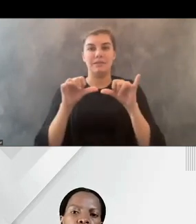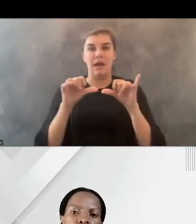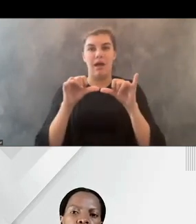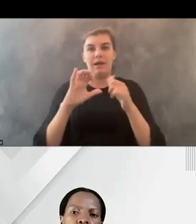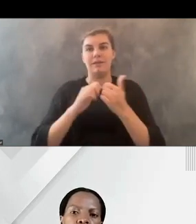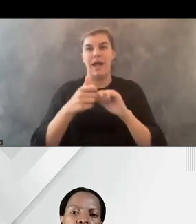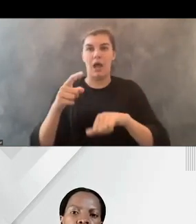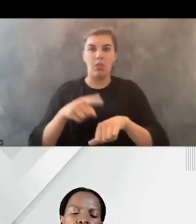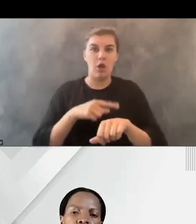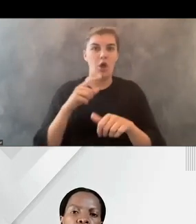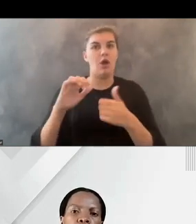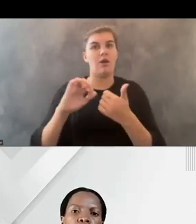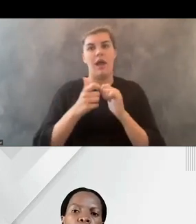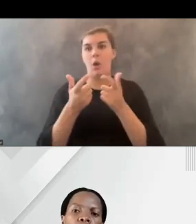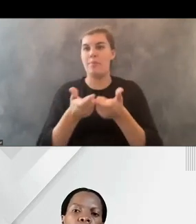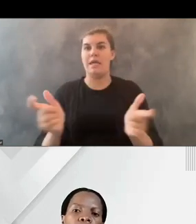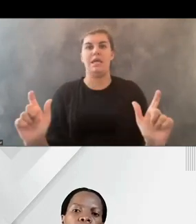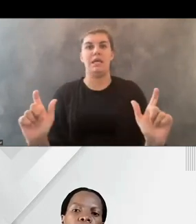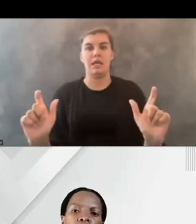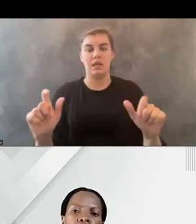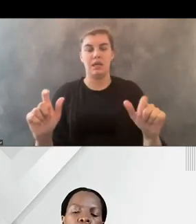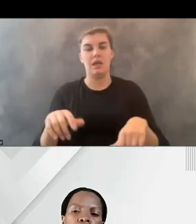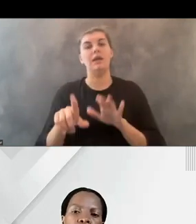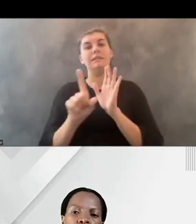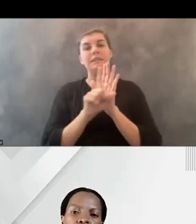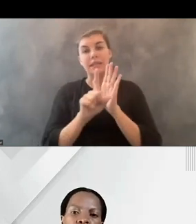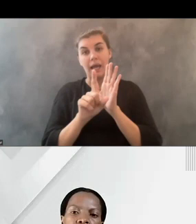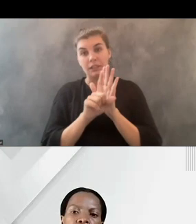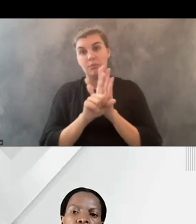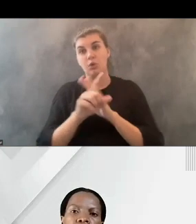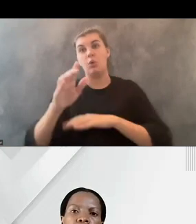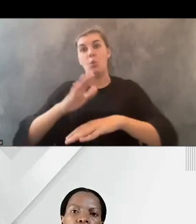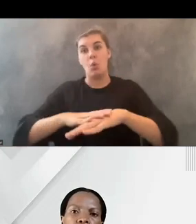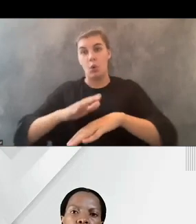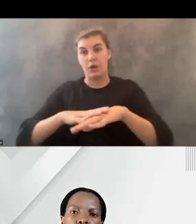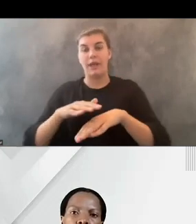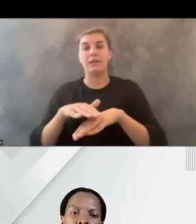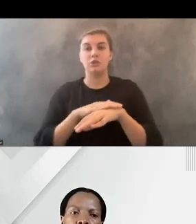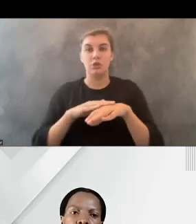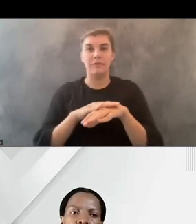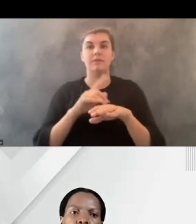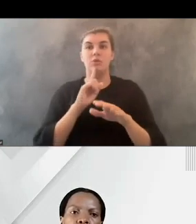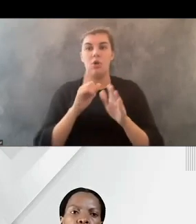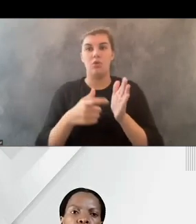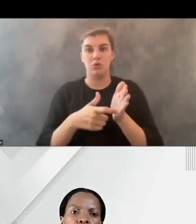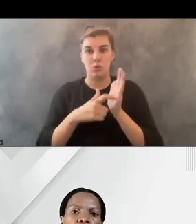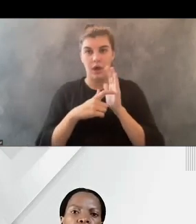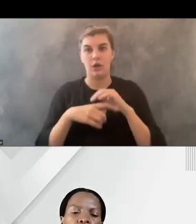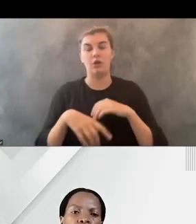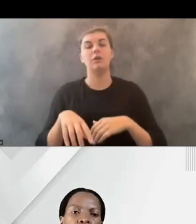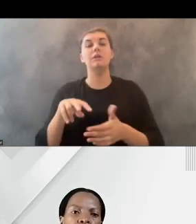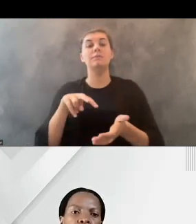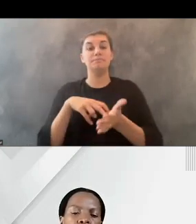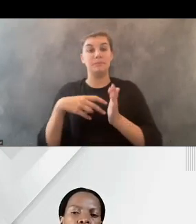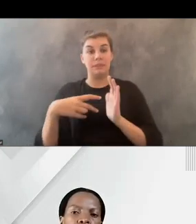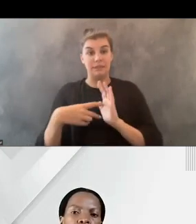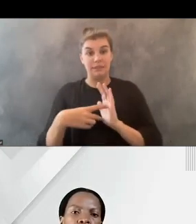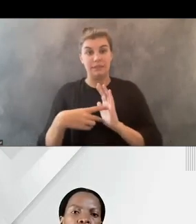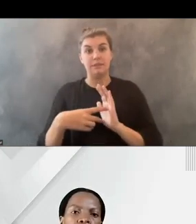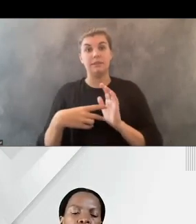refuge areas where detectable warning services are required. So a pedestrian refuge island is